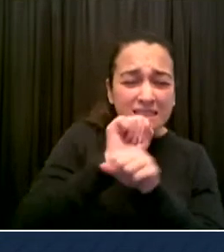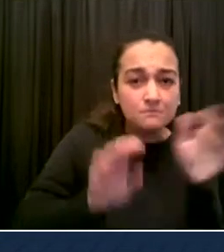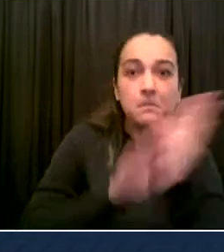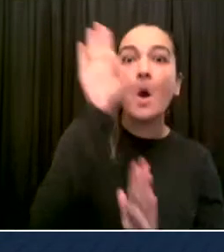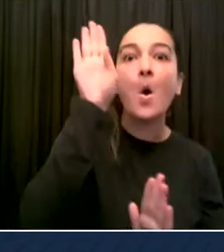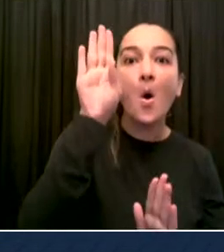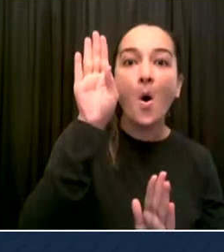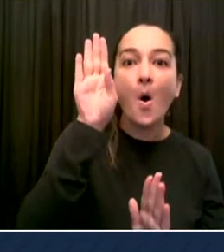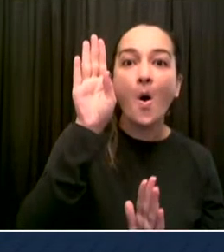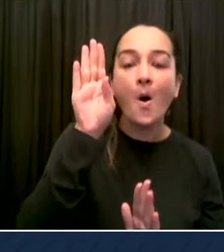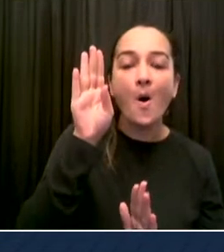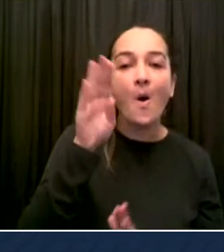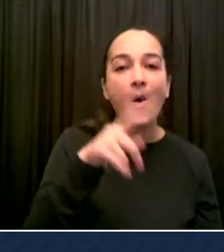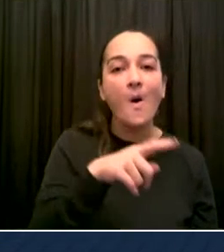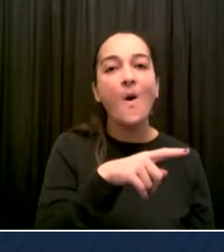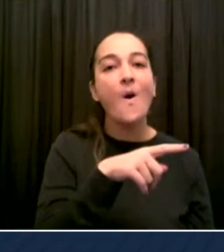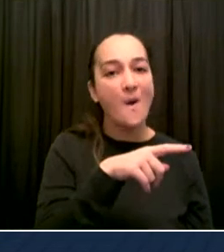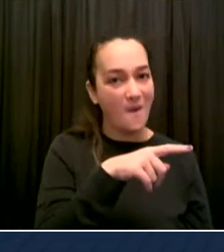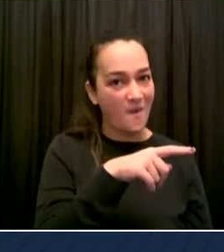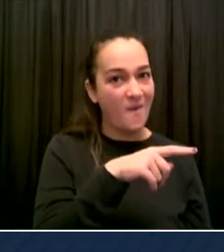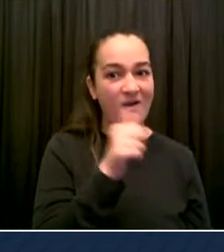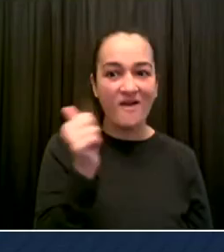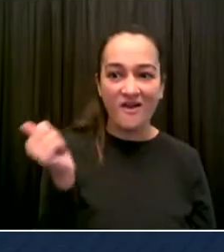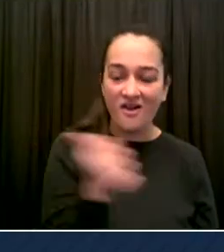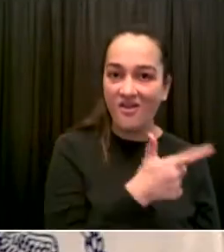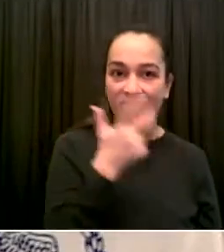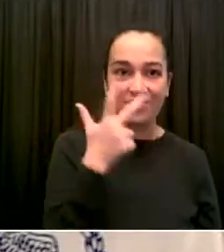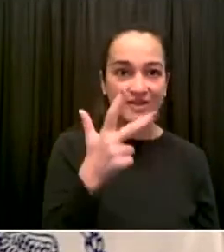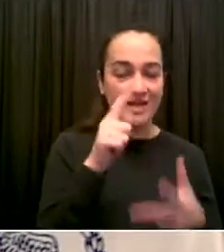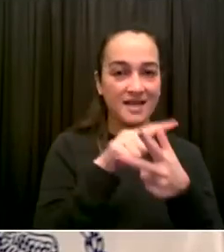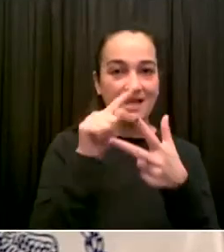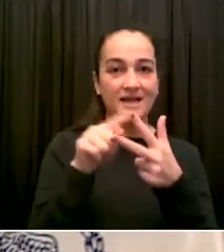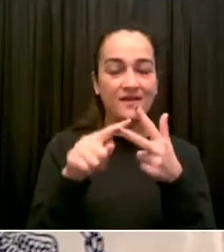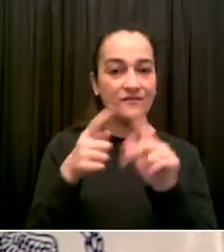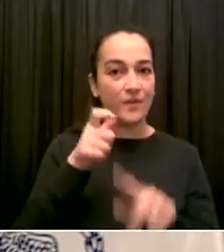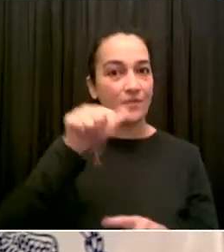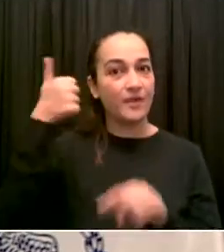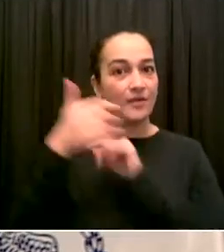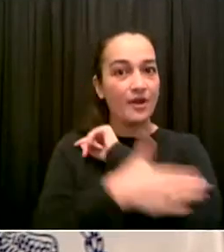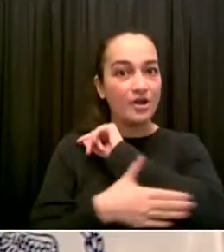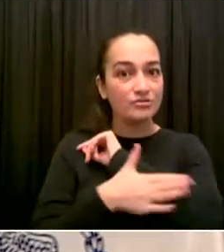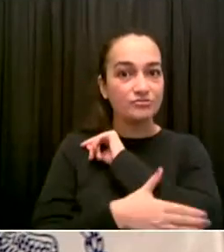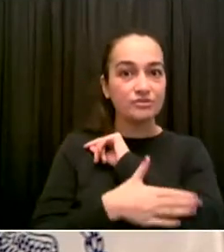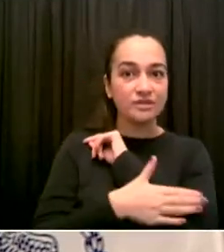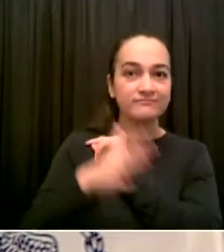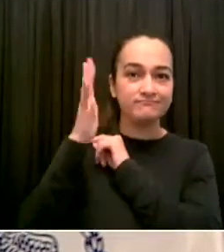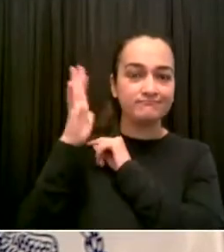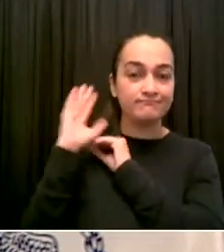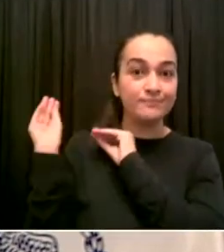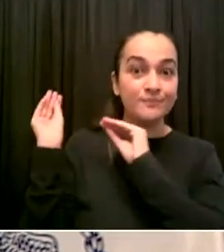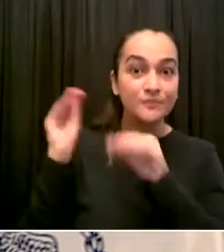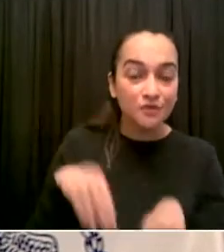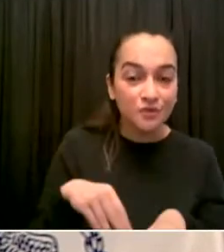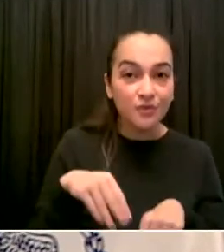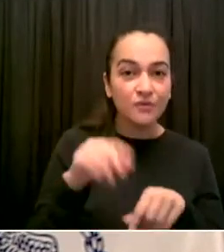AFFIRMATION OF NEW YORK Y CIT AND EVERYTHING GREAT AND WE HAVE A VERY BRIGHT FUTURE. SPEAKING OF OUR BRIGHT FUTURE,